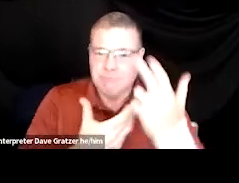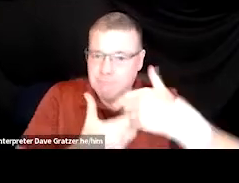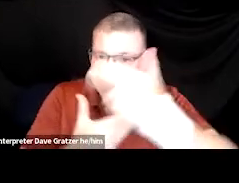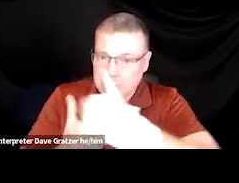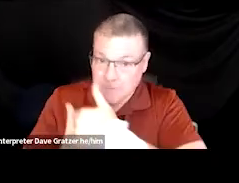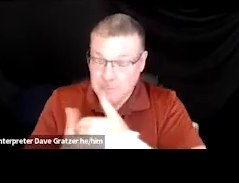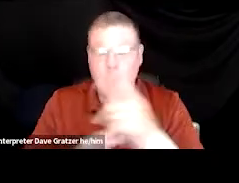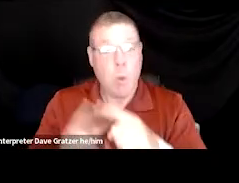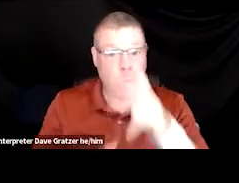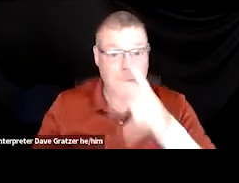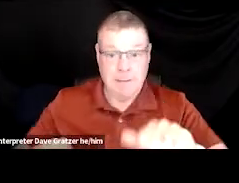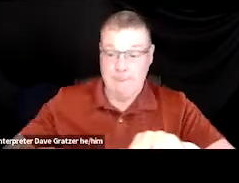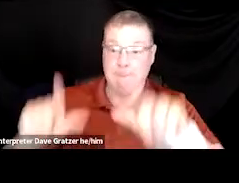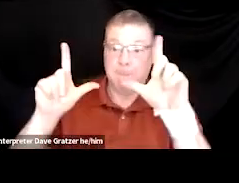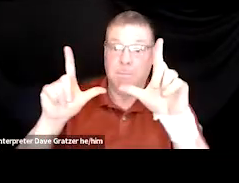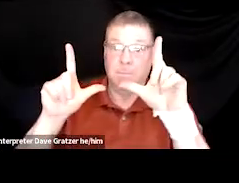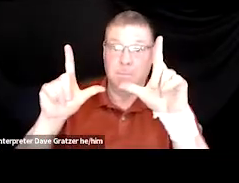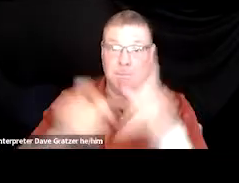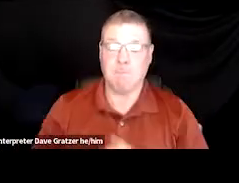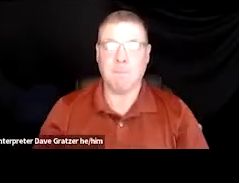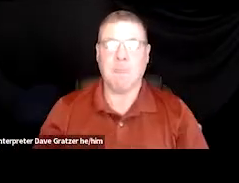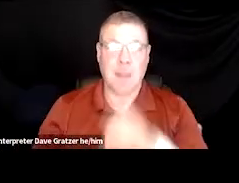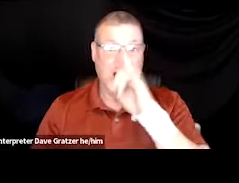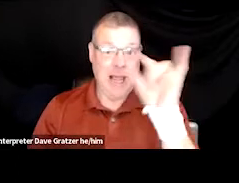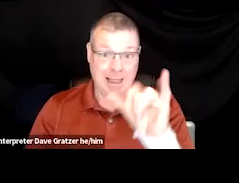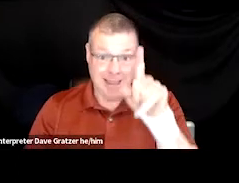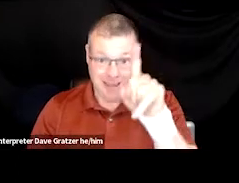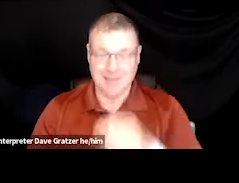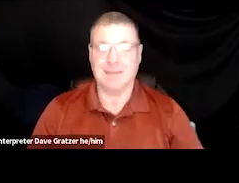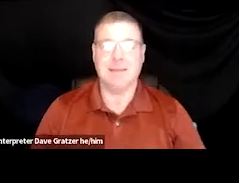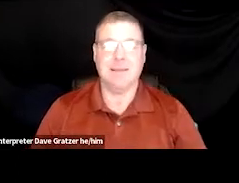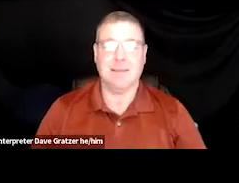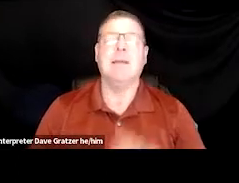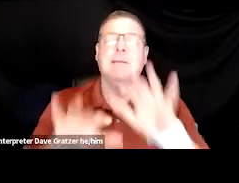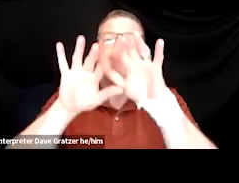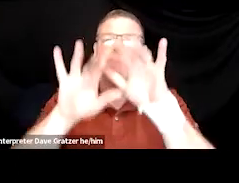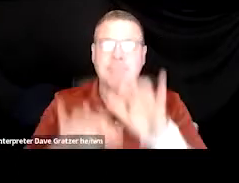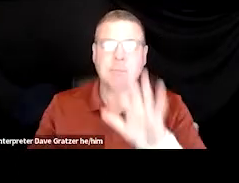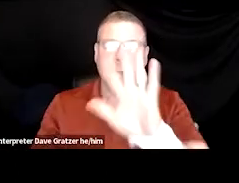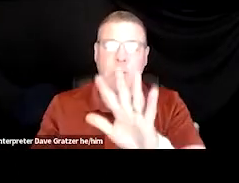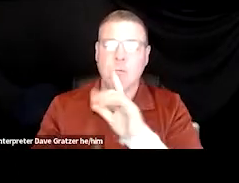When you see a poll pop up on your screen, such as this one, please enter your responses.